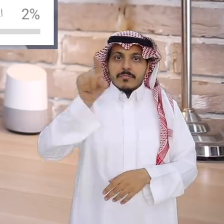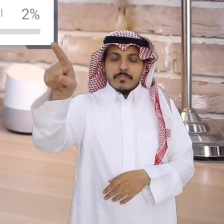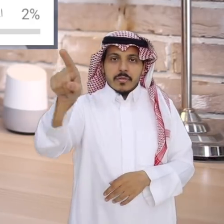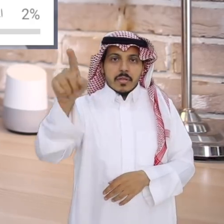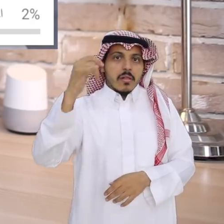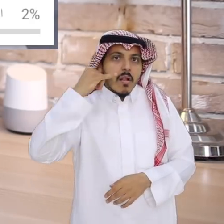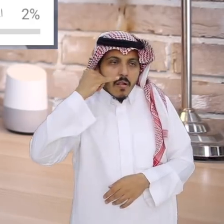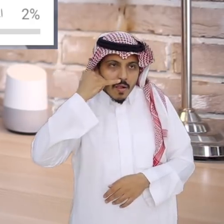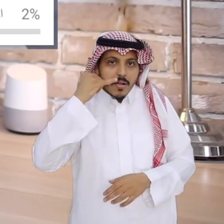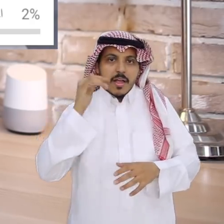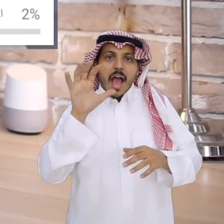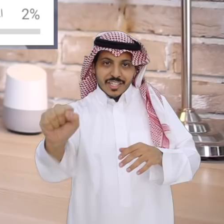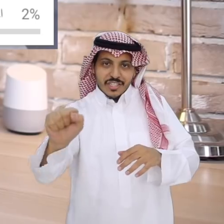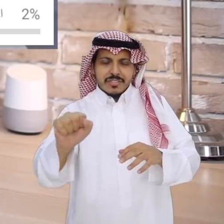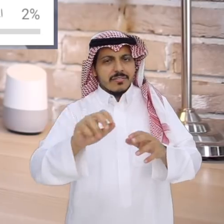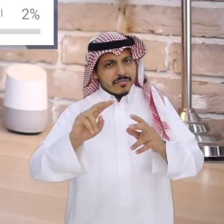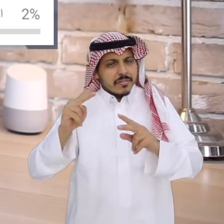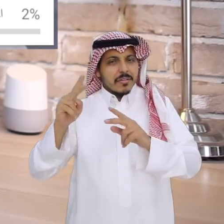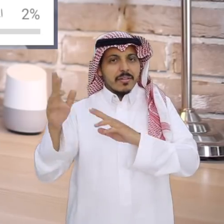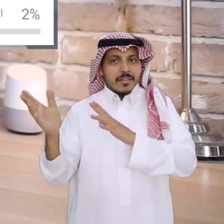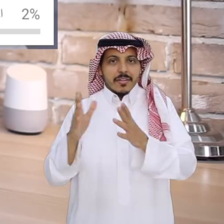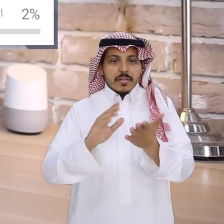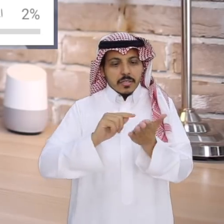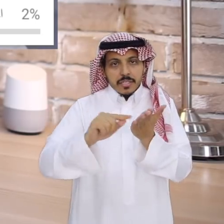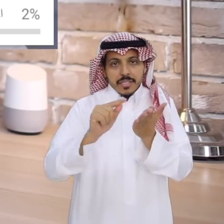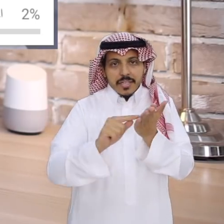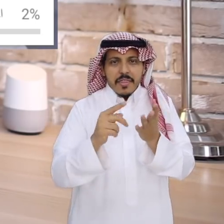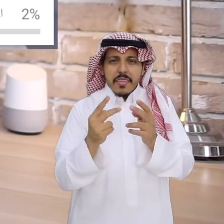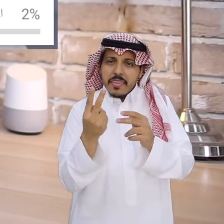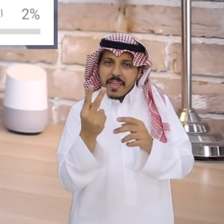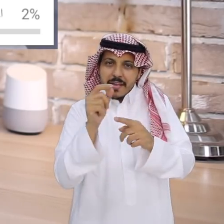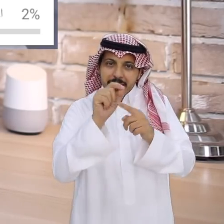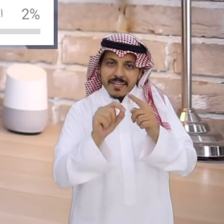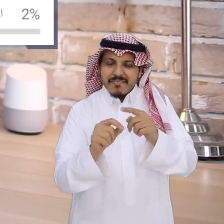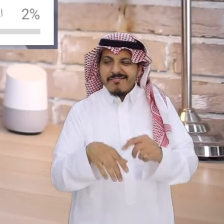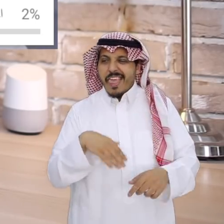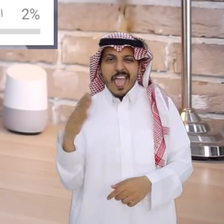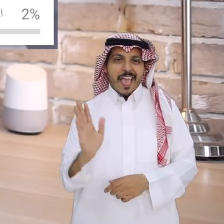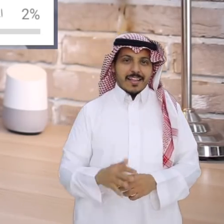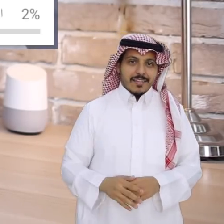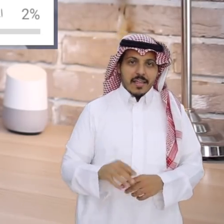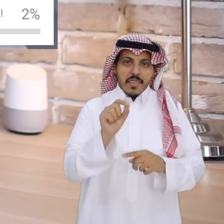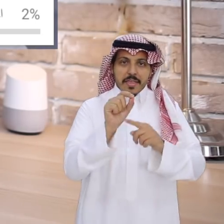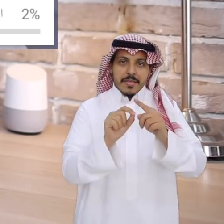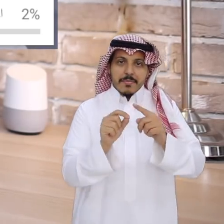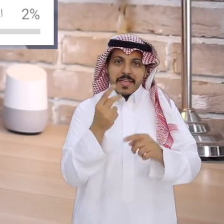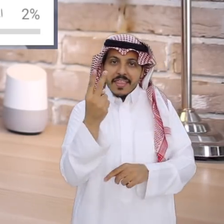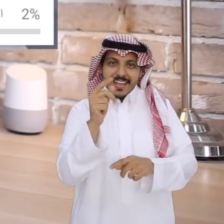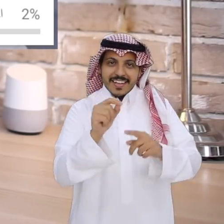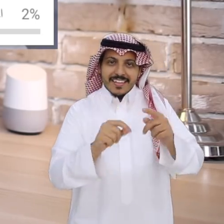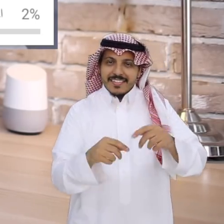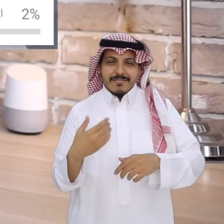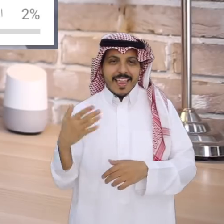You also voted for Android P UI, and some of you voted for ....